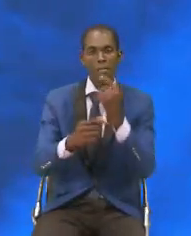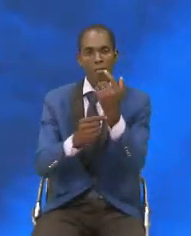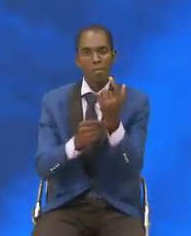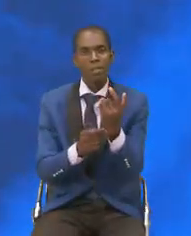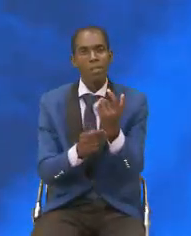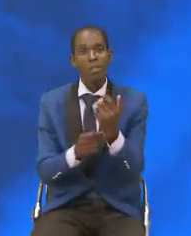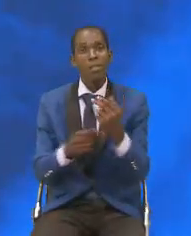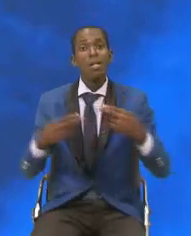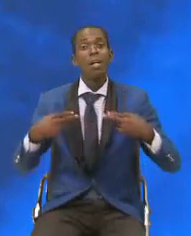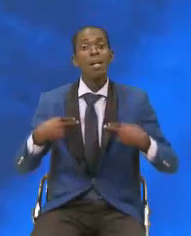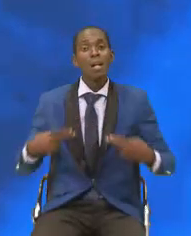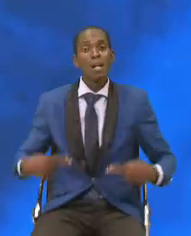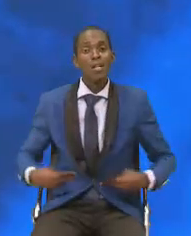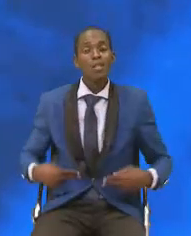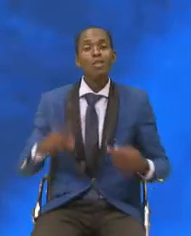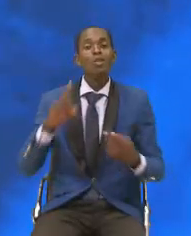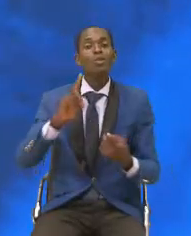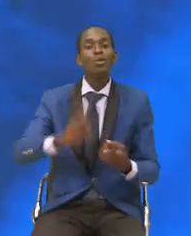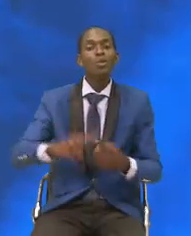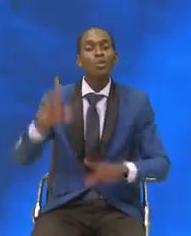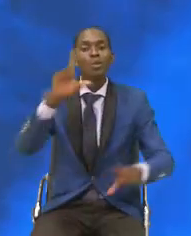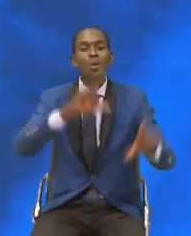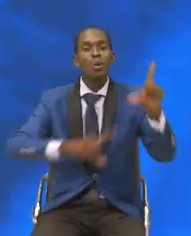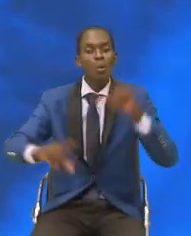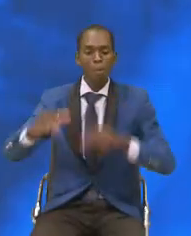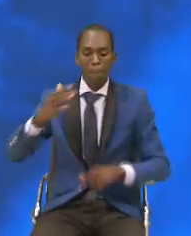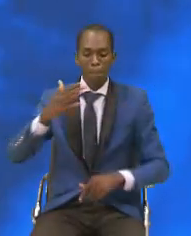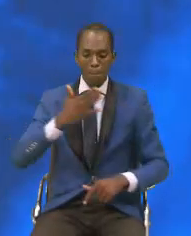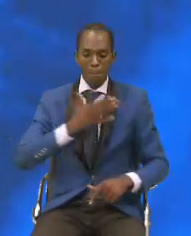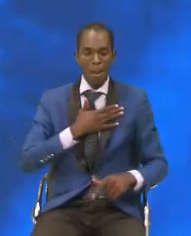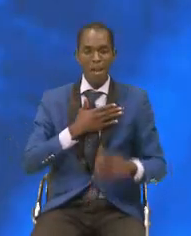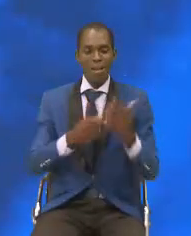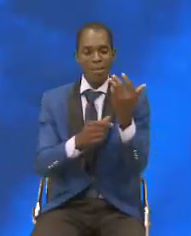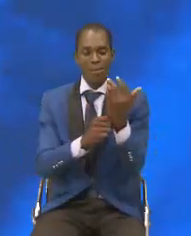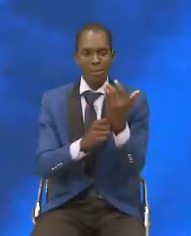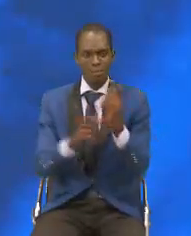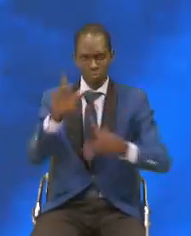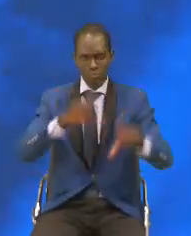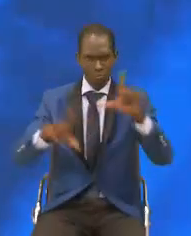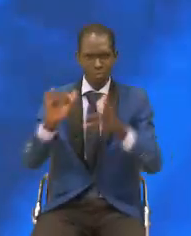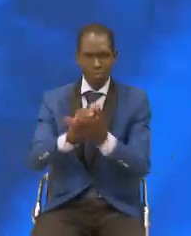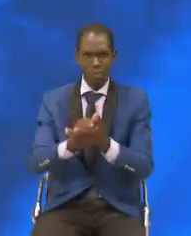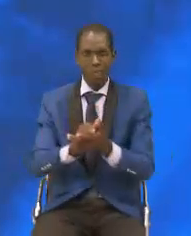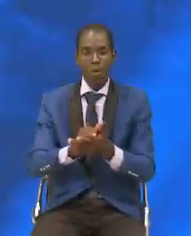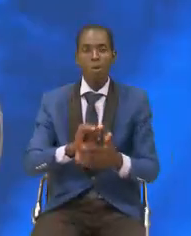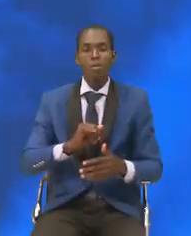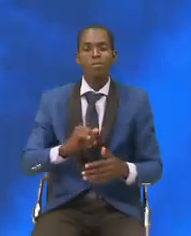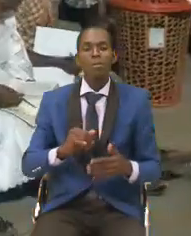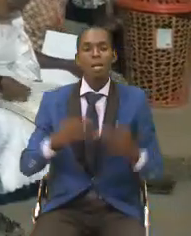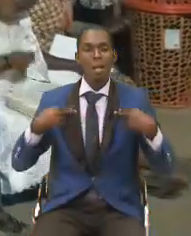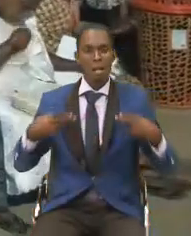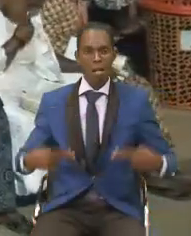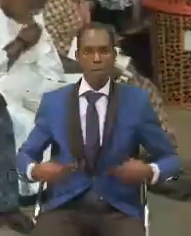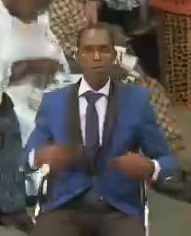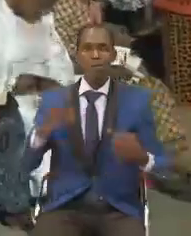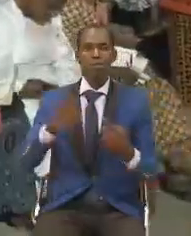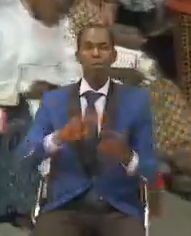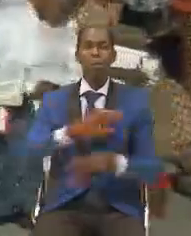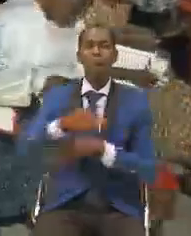health to all their flesh hell to all my flesh say that